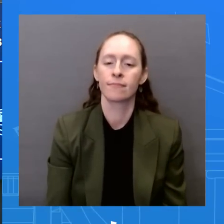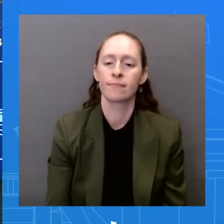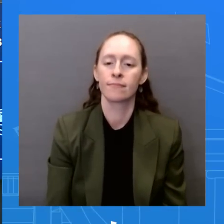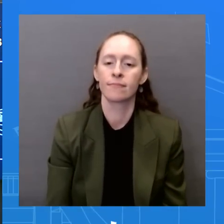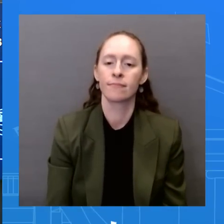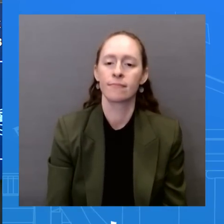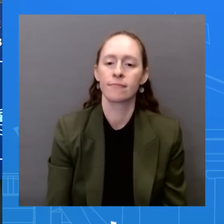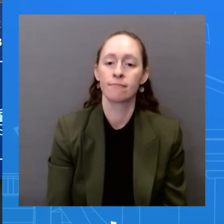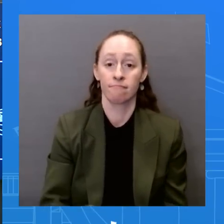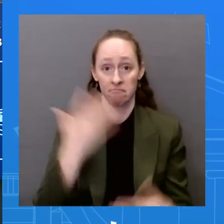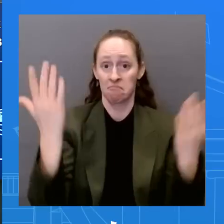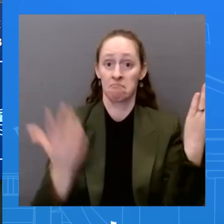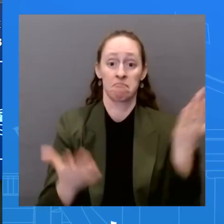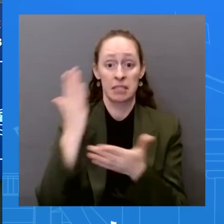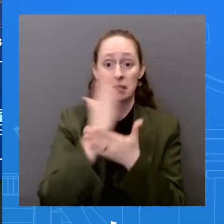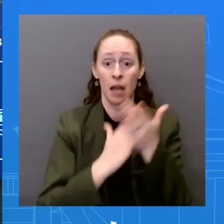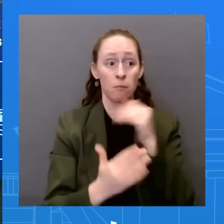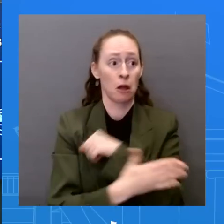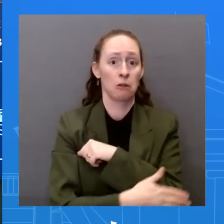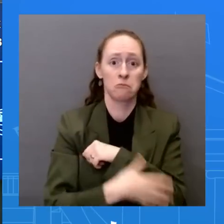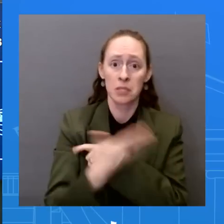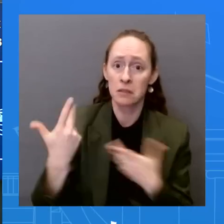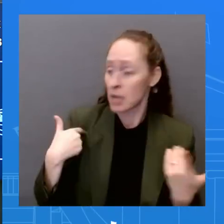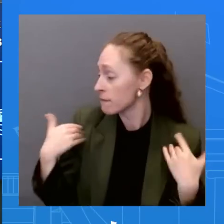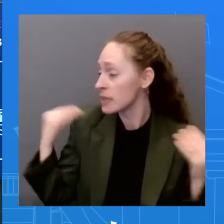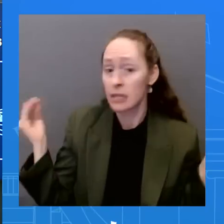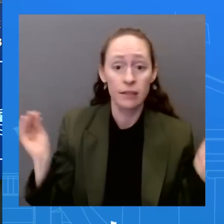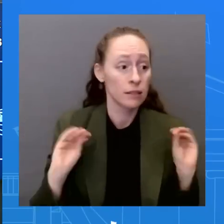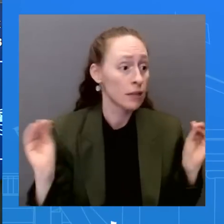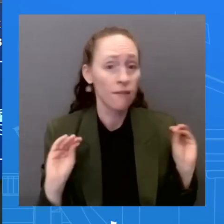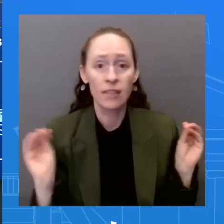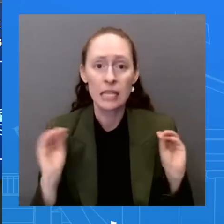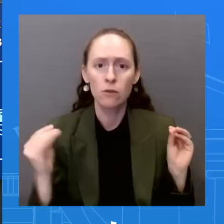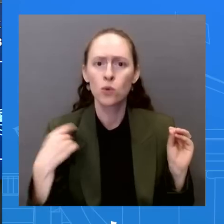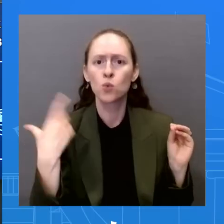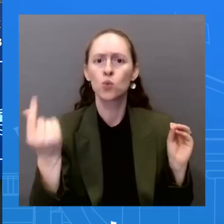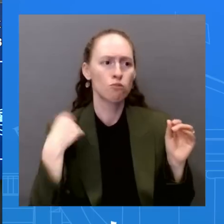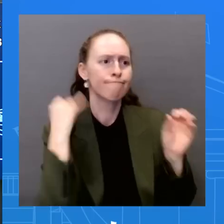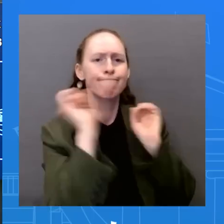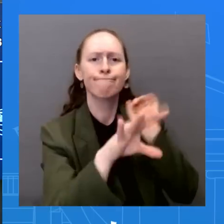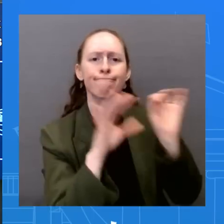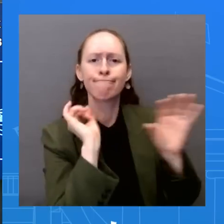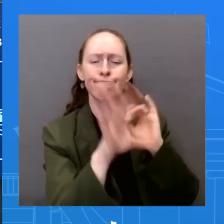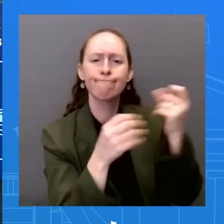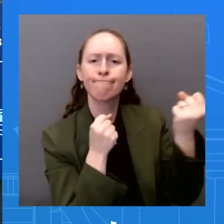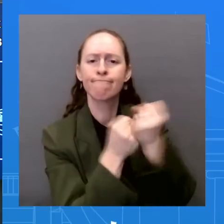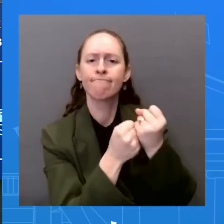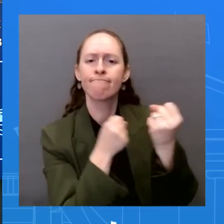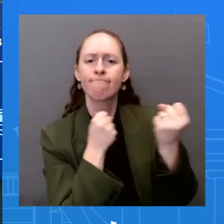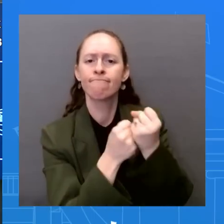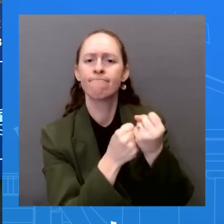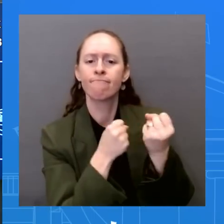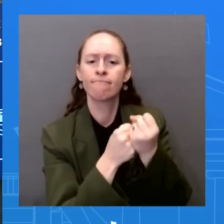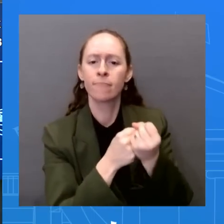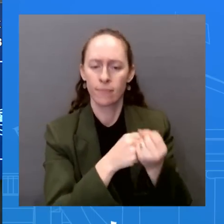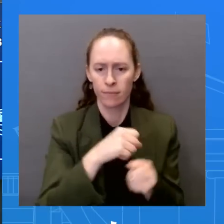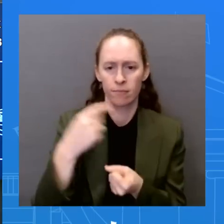And so, we're working to -- through WHO to determine who that is and what we can make available to support some of their efforts